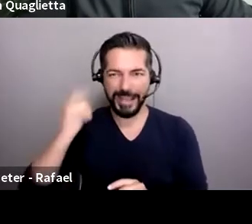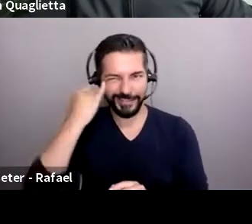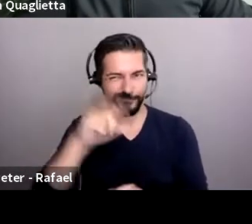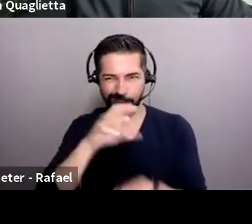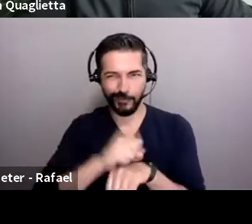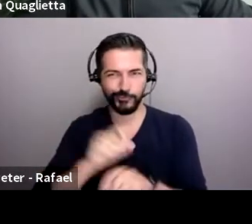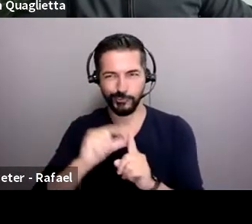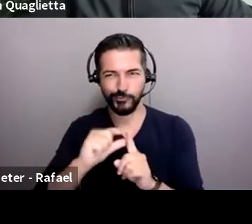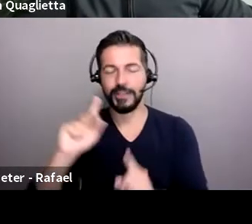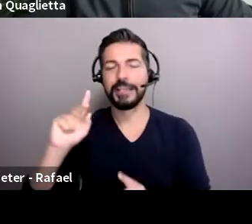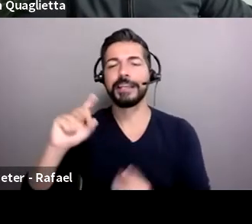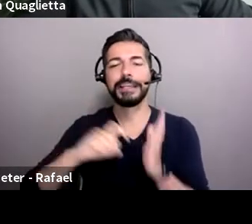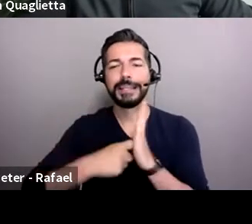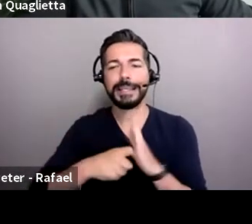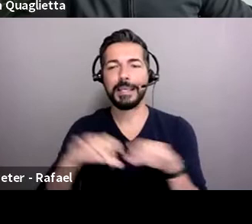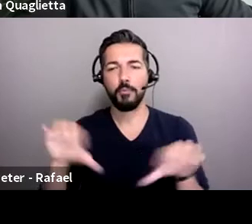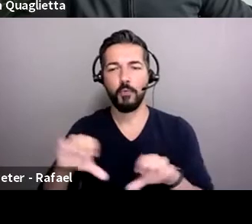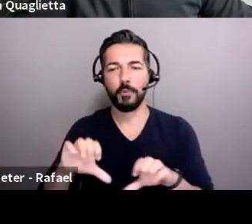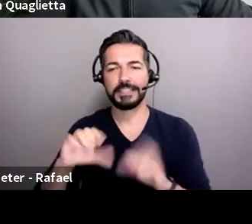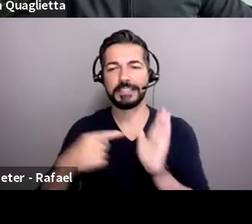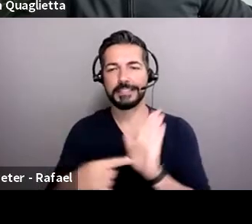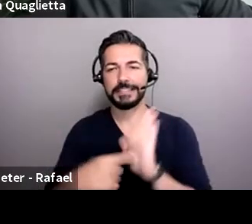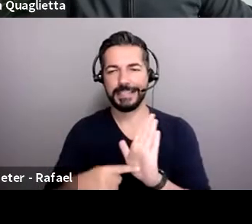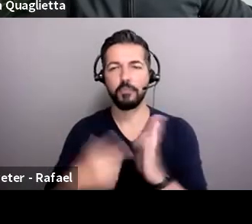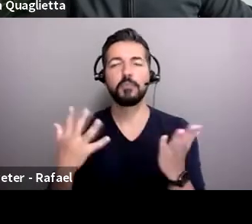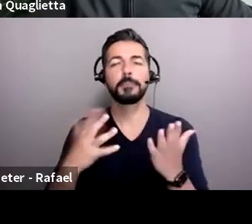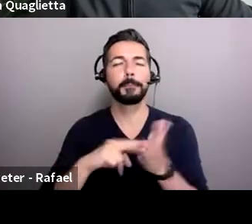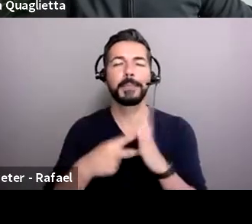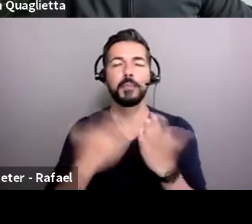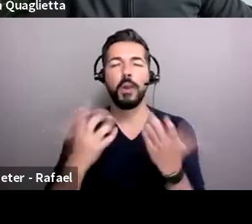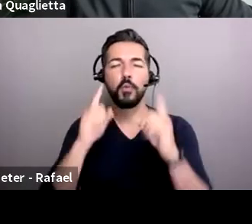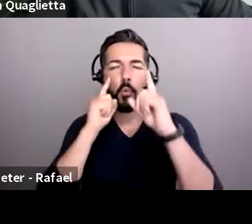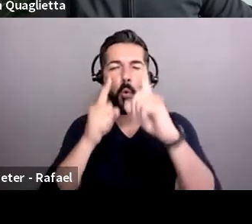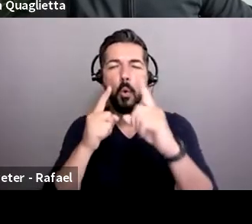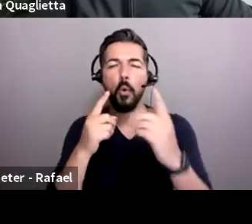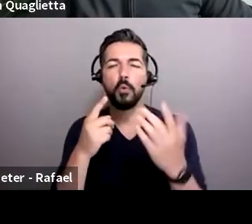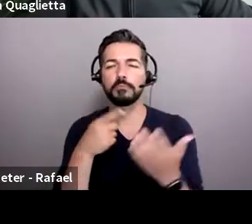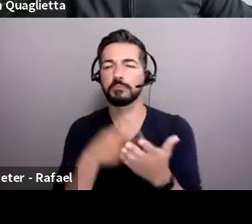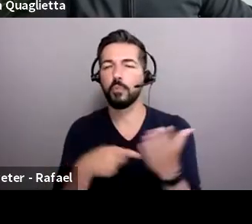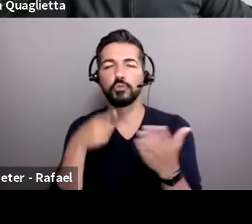And it's really like, what are your goals or what are your metrics that you're trying to reach and you really want to track that?